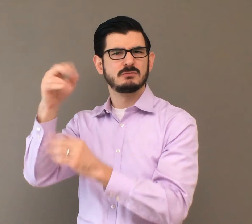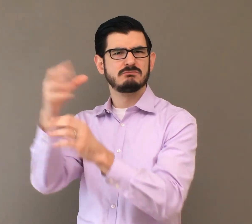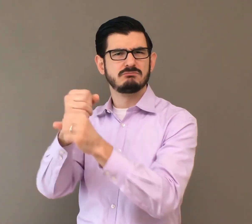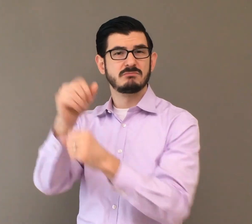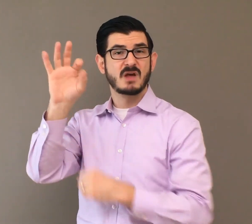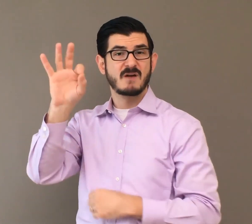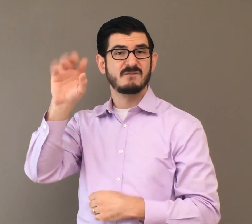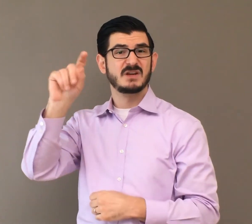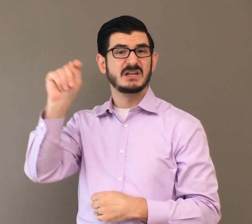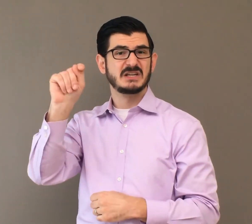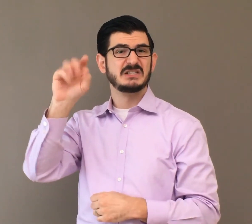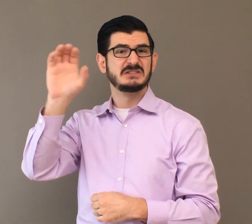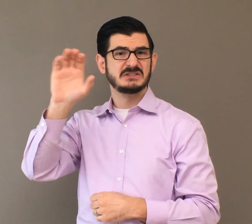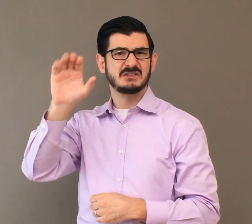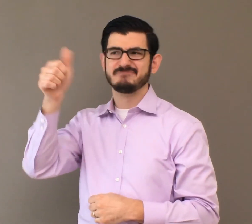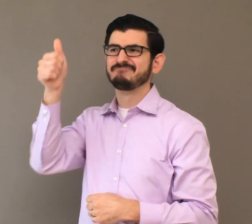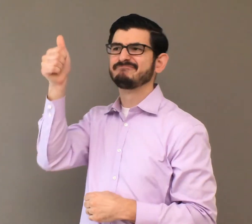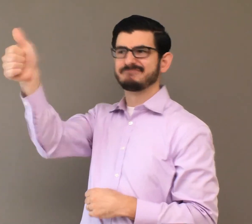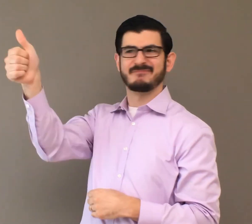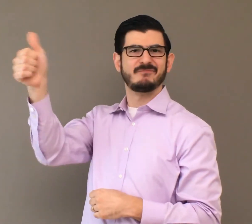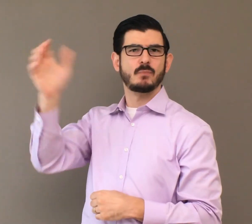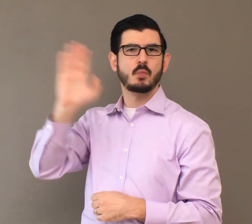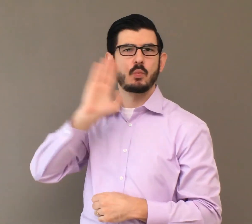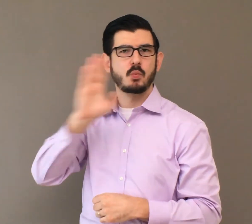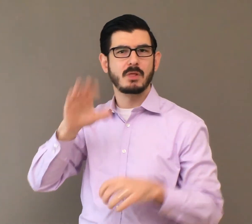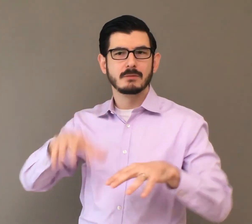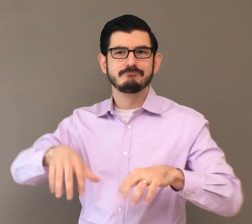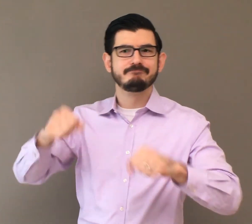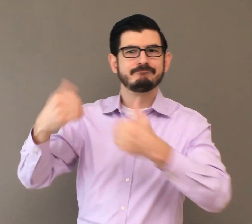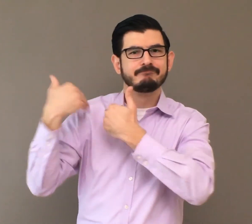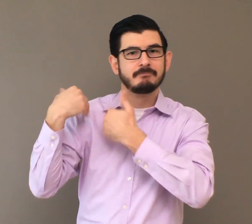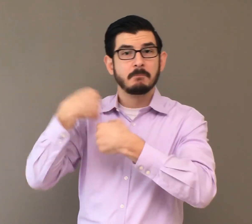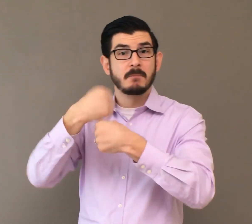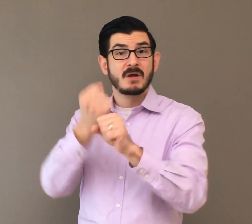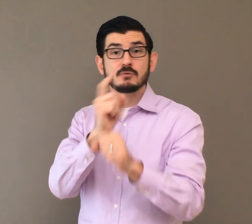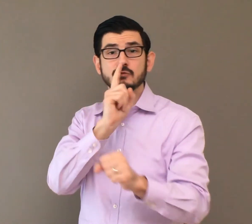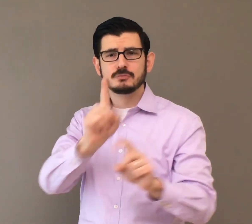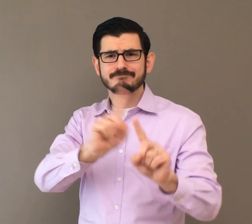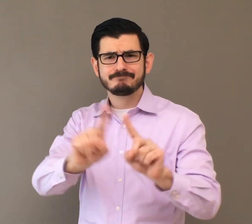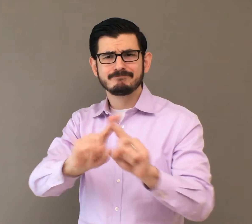now be tasked with the responsibility of ensuring that various ISPs aren’t quashing competition